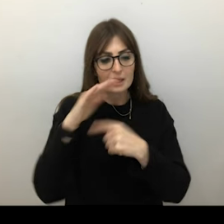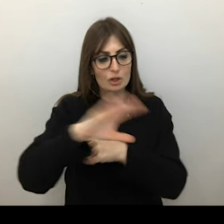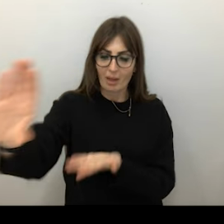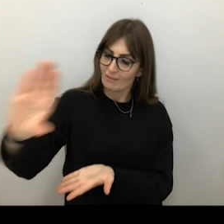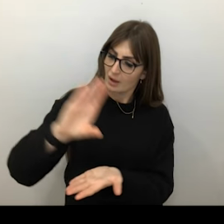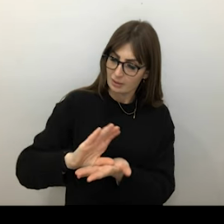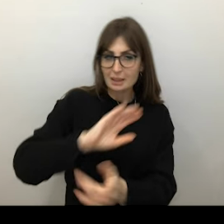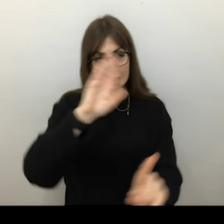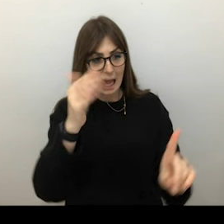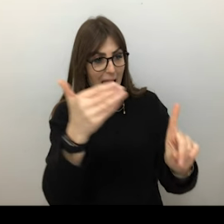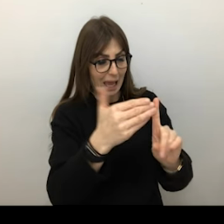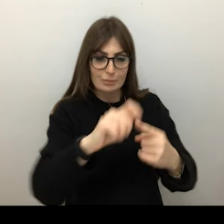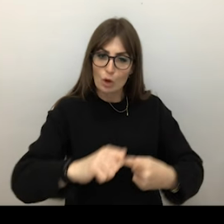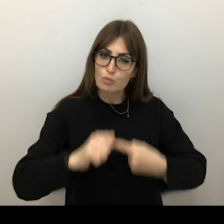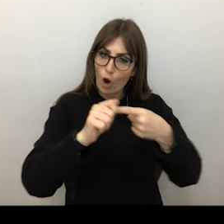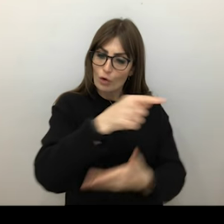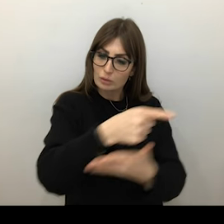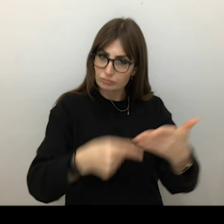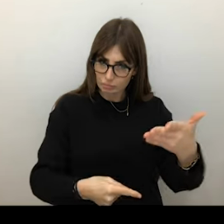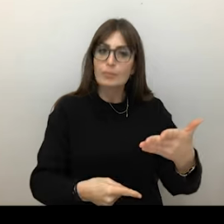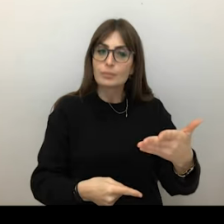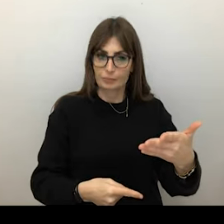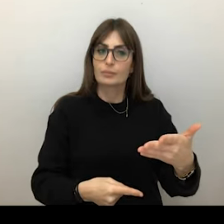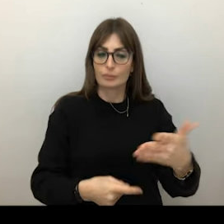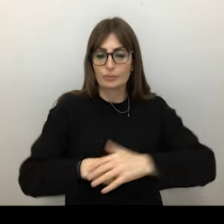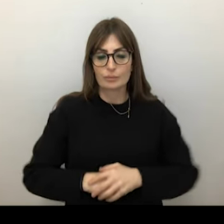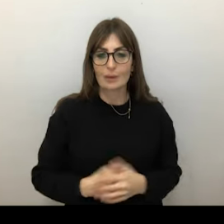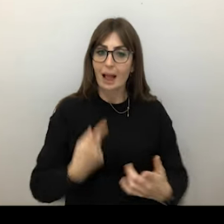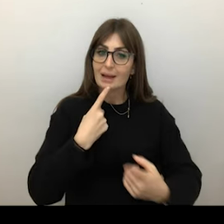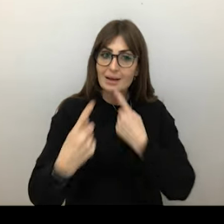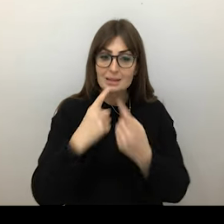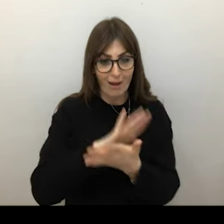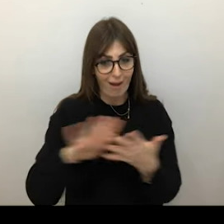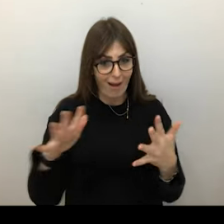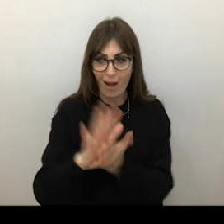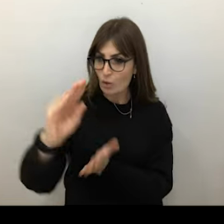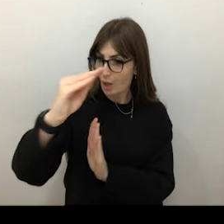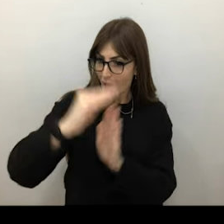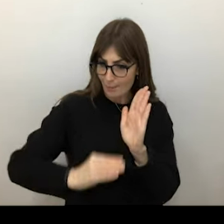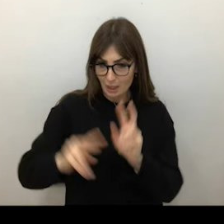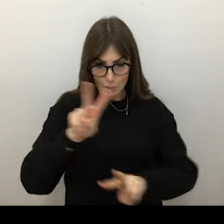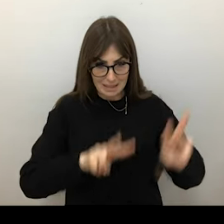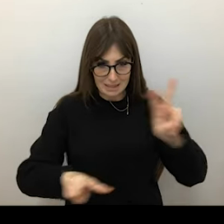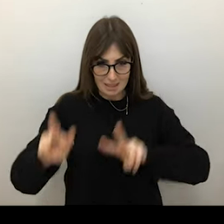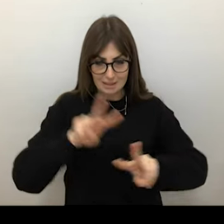its aims, the priorities of this round, and we'll explain how applications are going to be assessed.